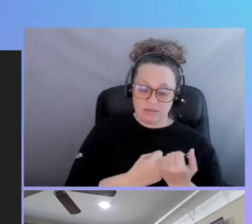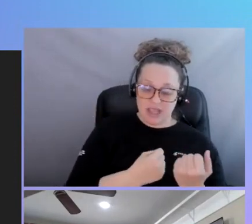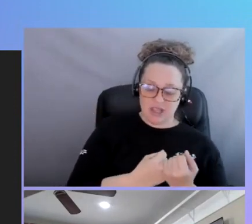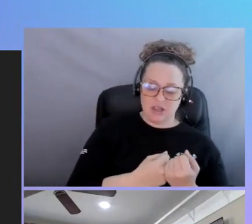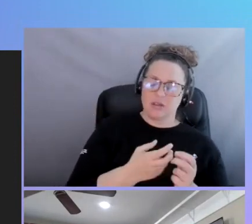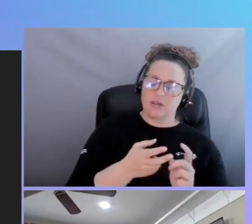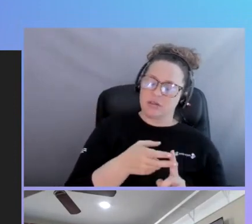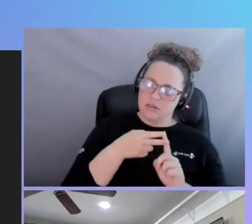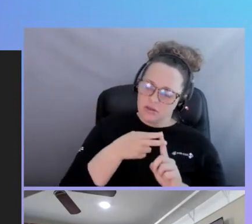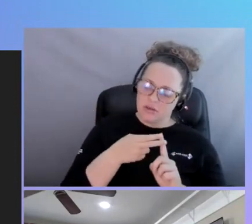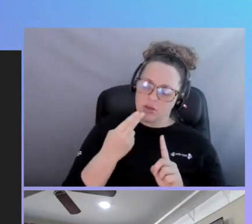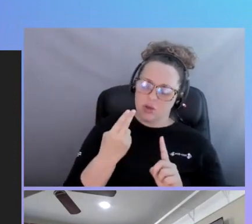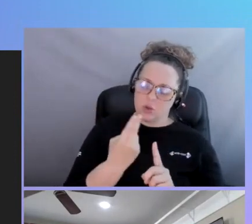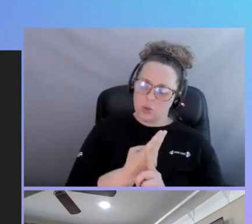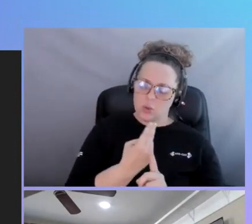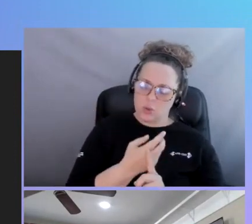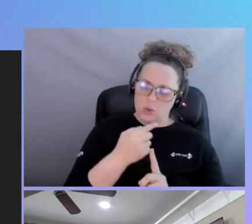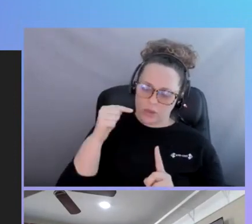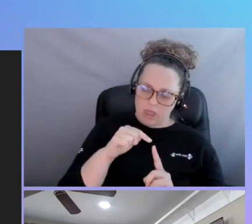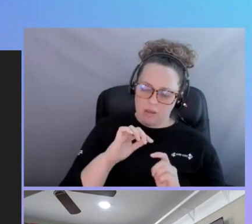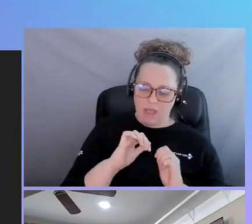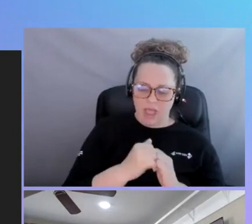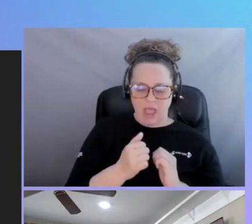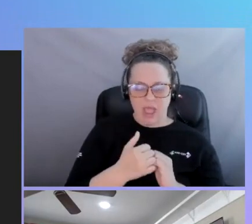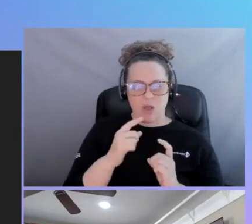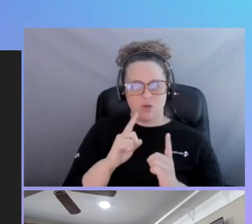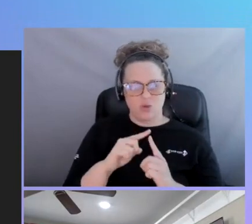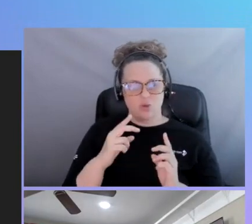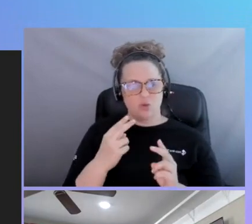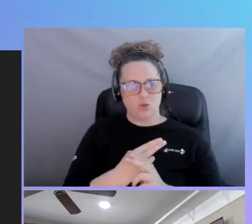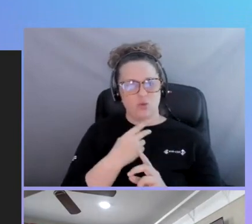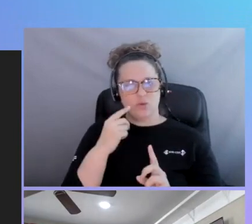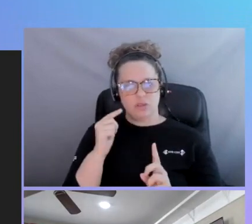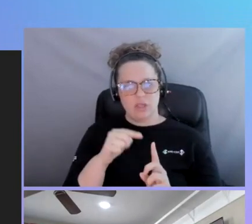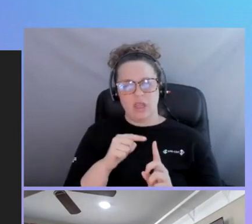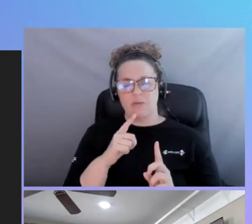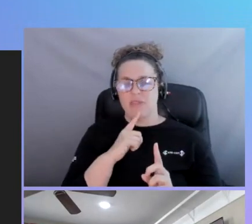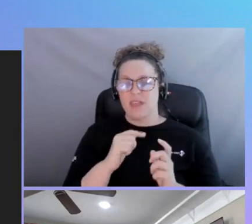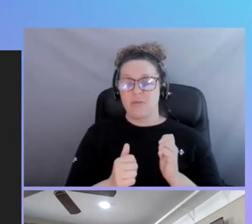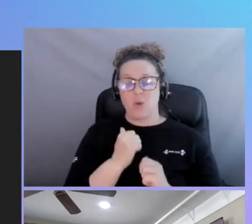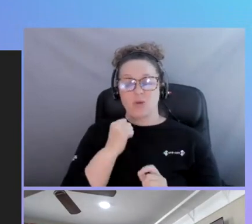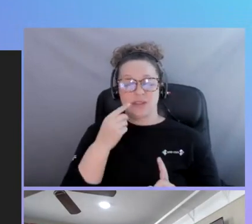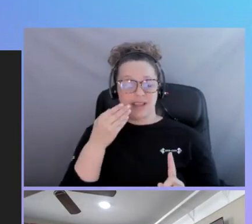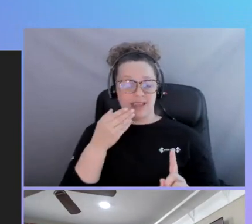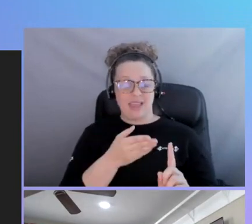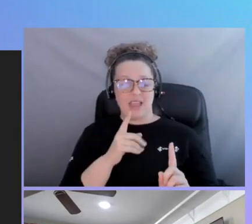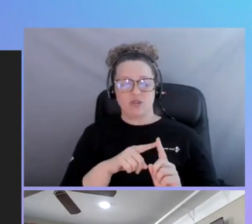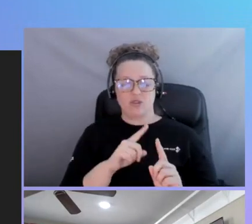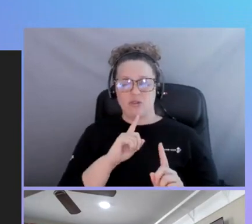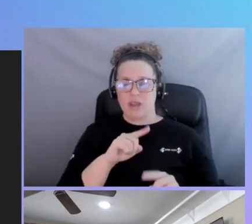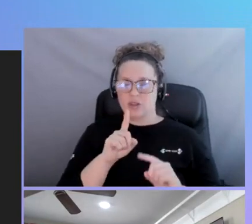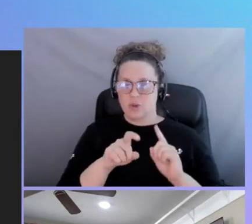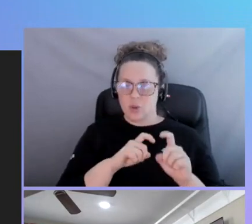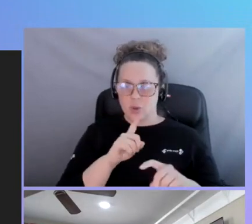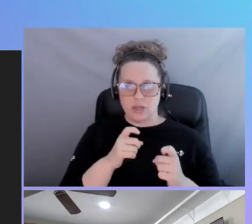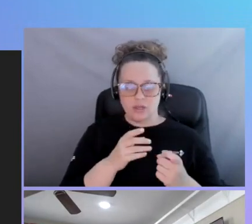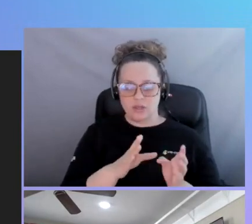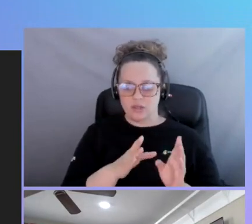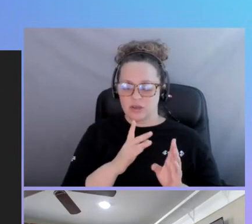you need to you need to know how to use them. So they're they're mostly me to answer questions and open doors and bring you